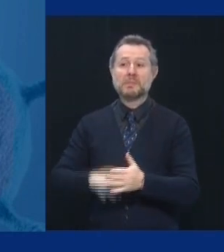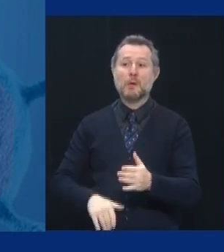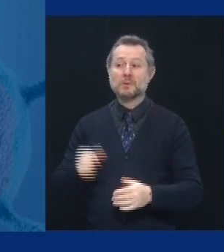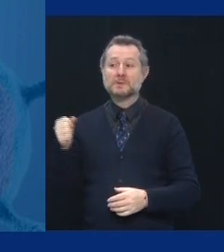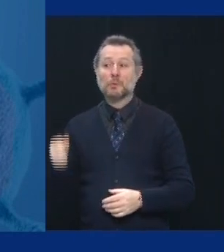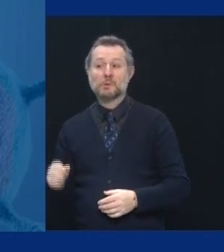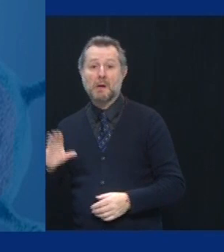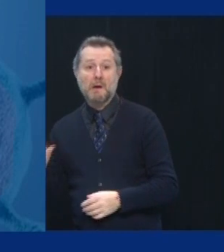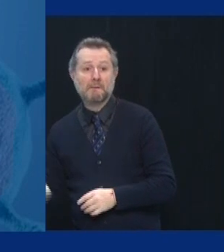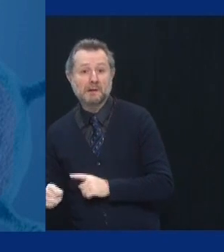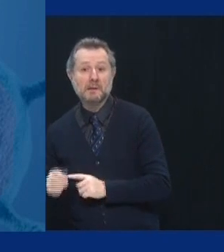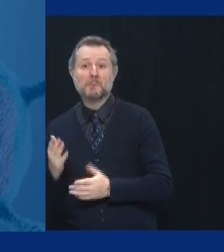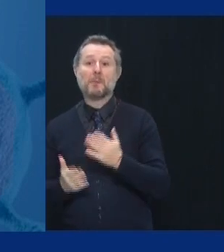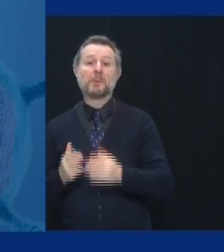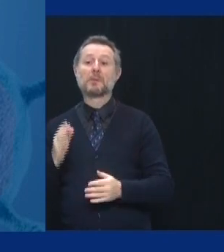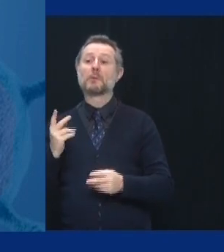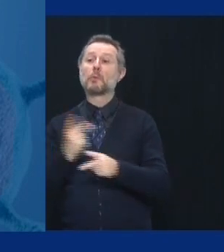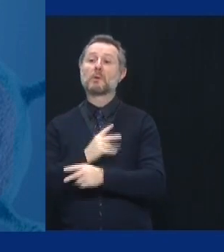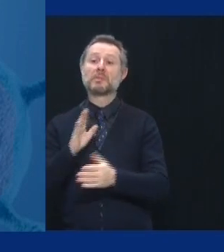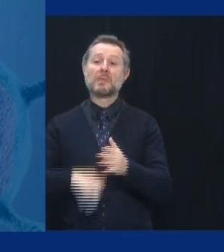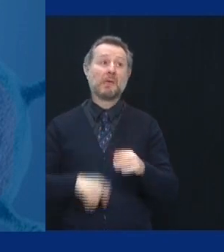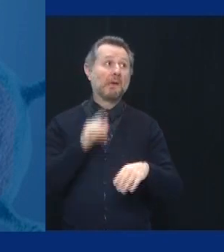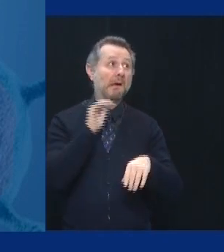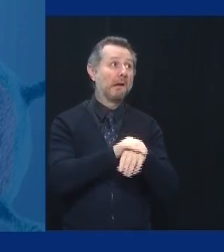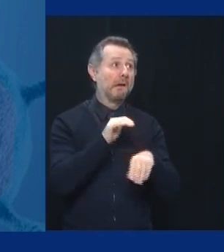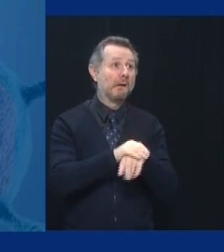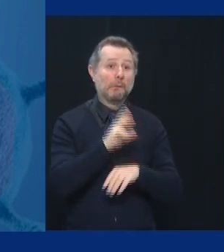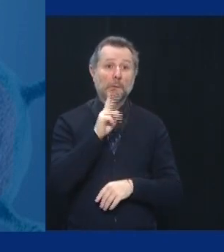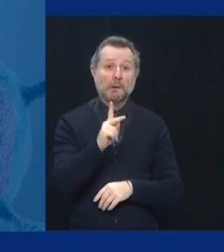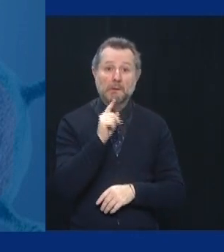THERE'S NOW A BRAZILIAN STRAIN WHICH MAY ACTUALLY BE WORSE THAN